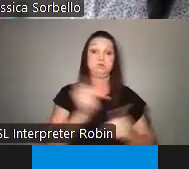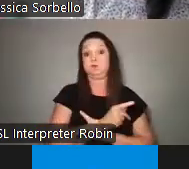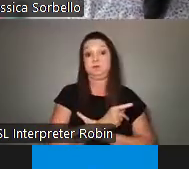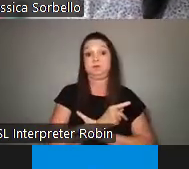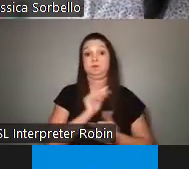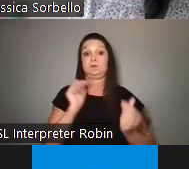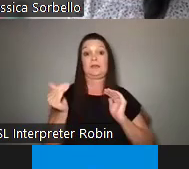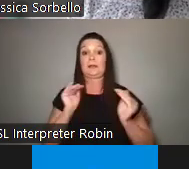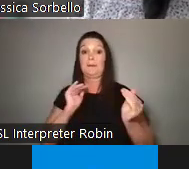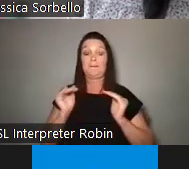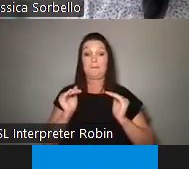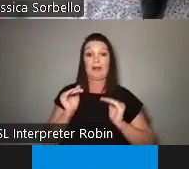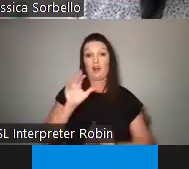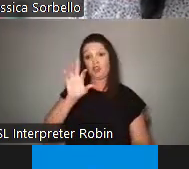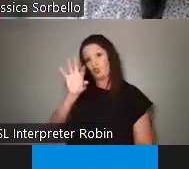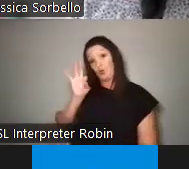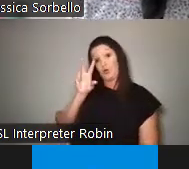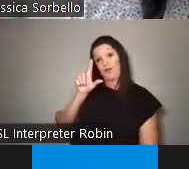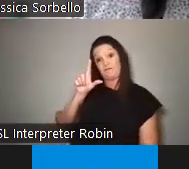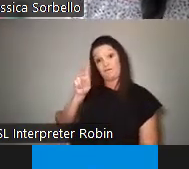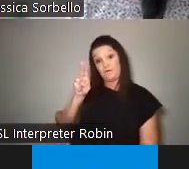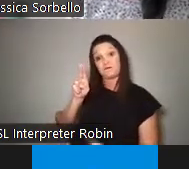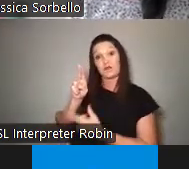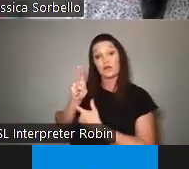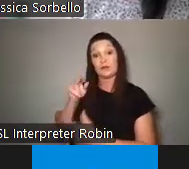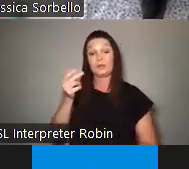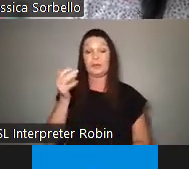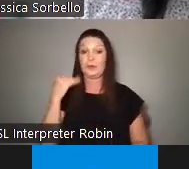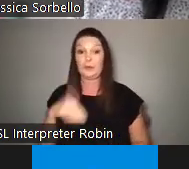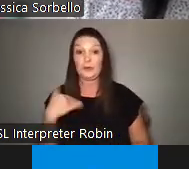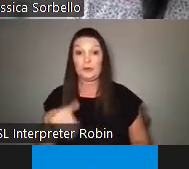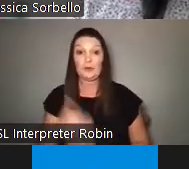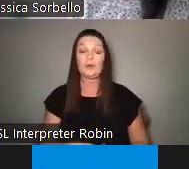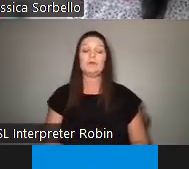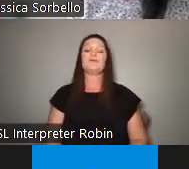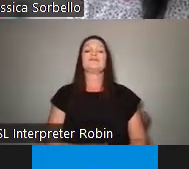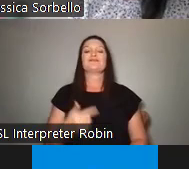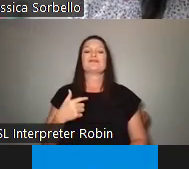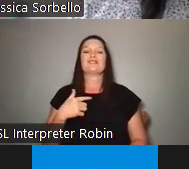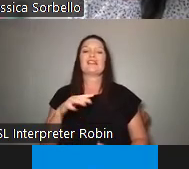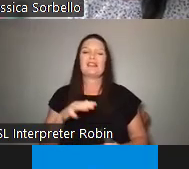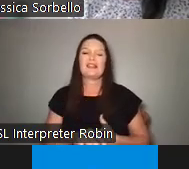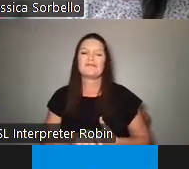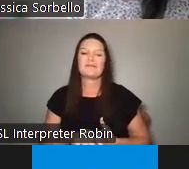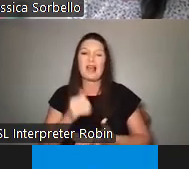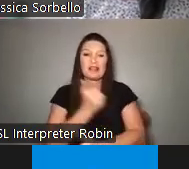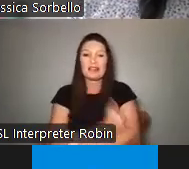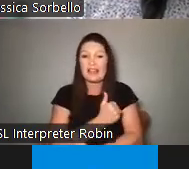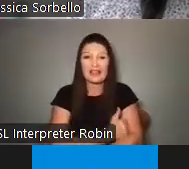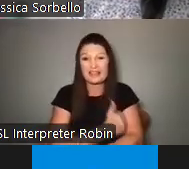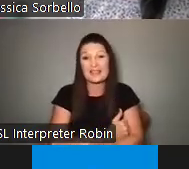That's not what it is about. . »BLAISE BRYANT: Absolutely